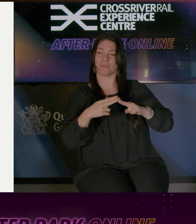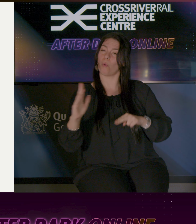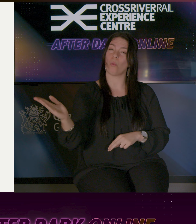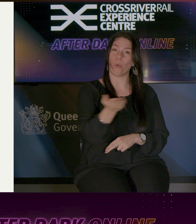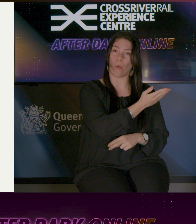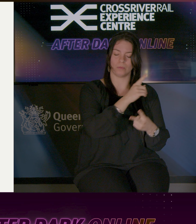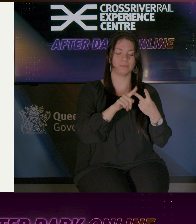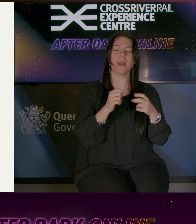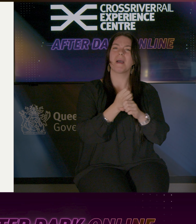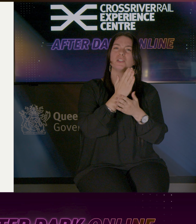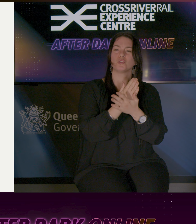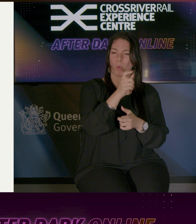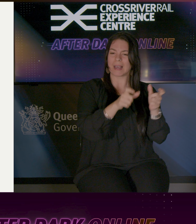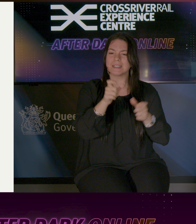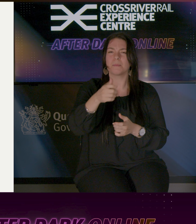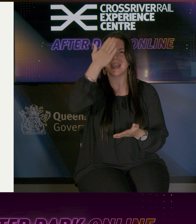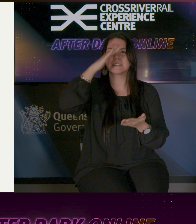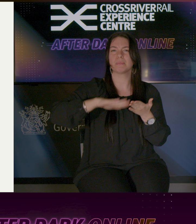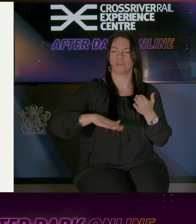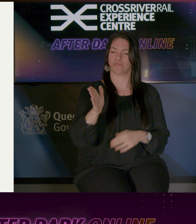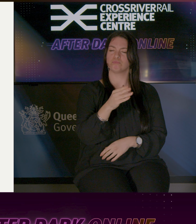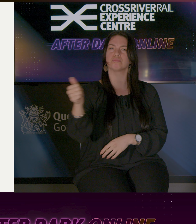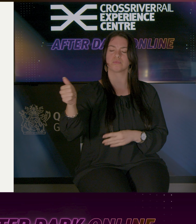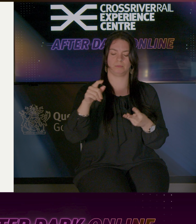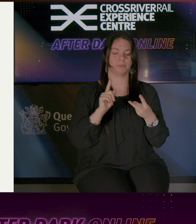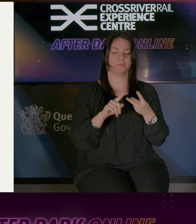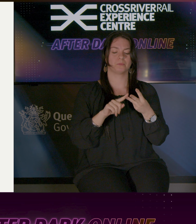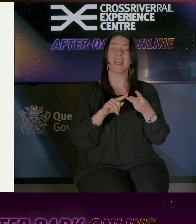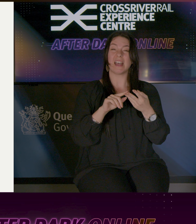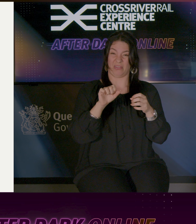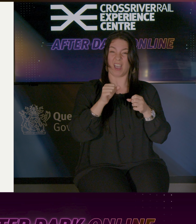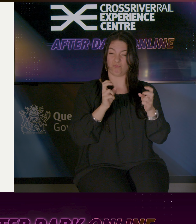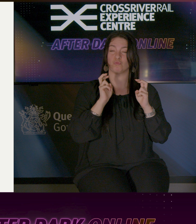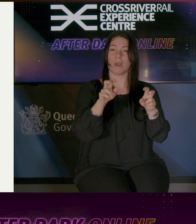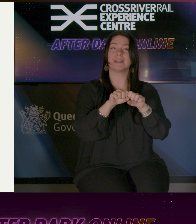customer's experience is enhanced that the system is integrated and connected into the network